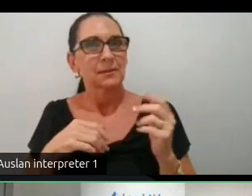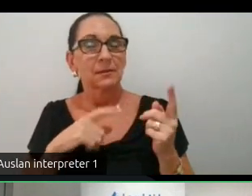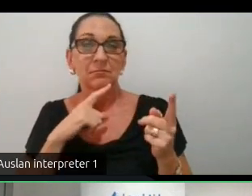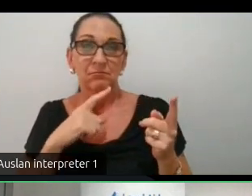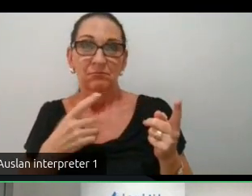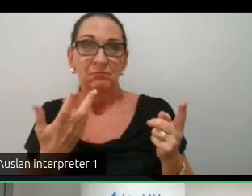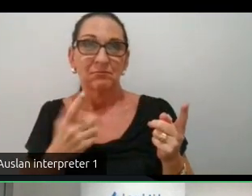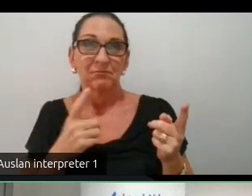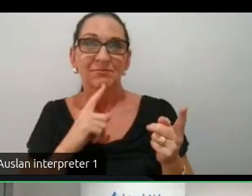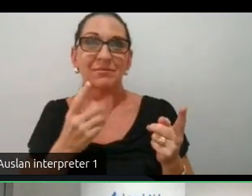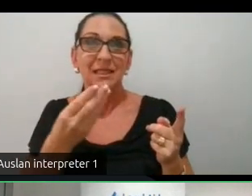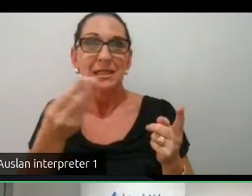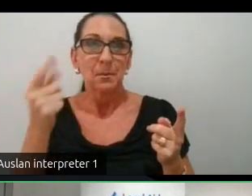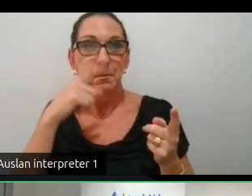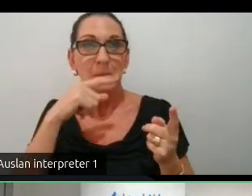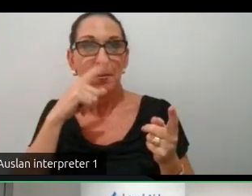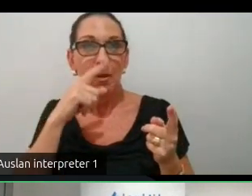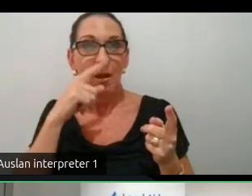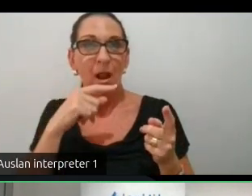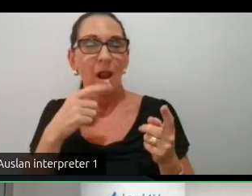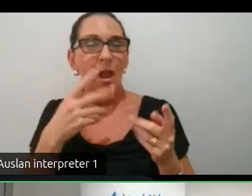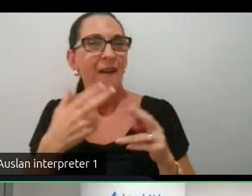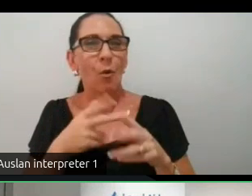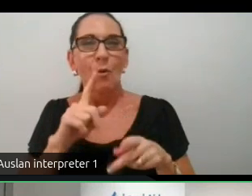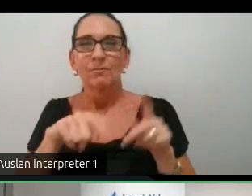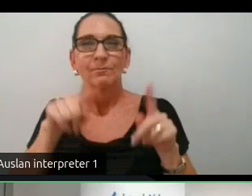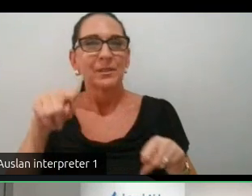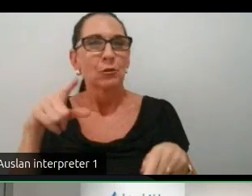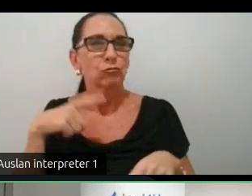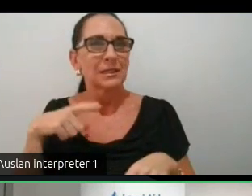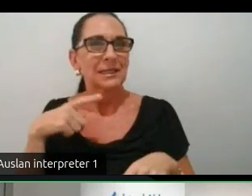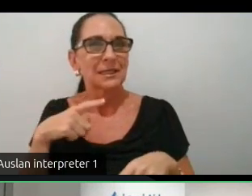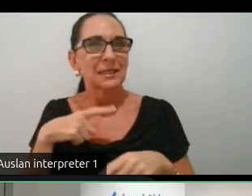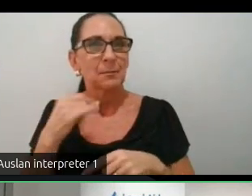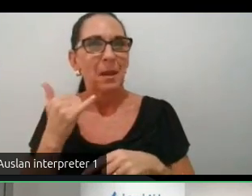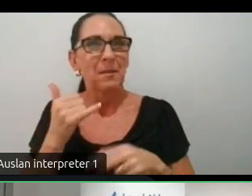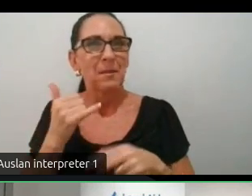And I guess also in that space there are people who doing that for various reasons that like might